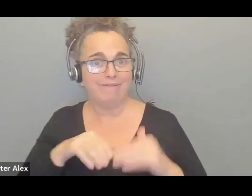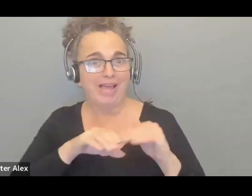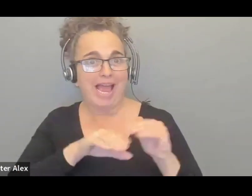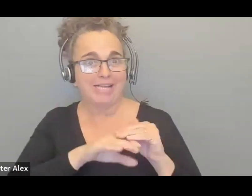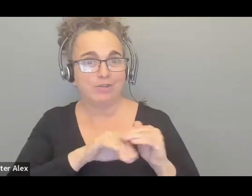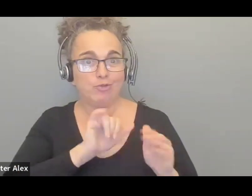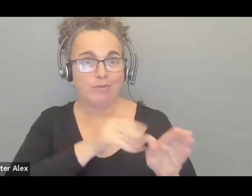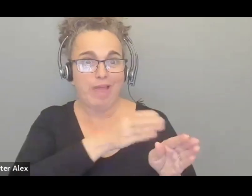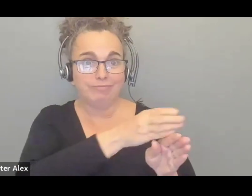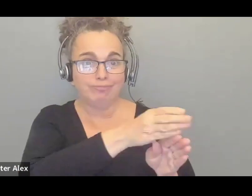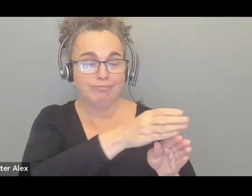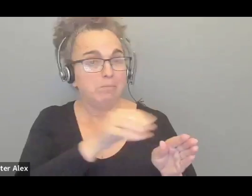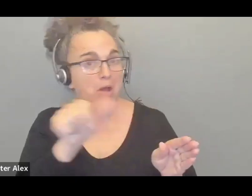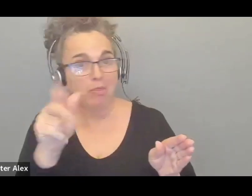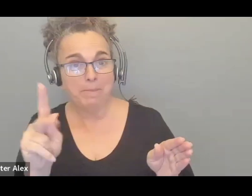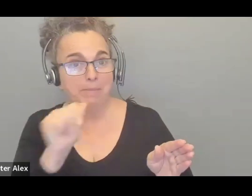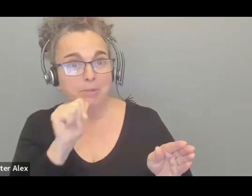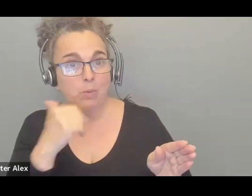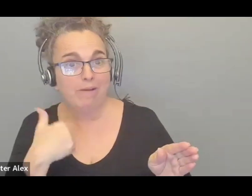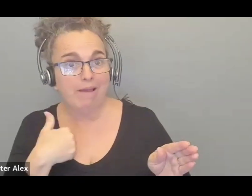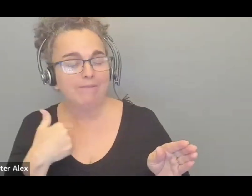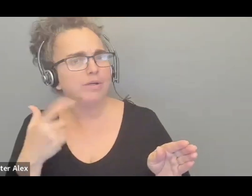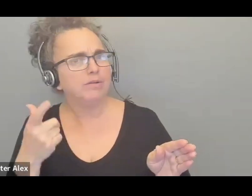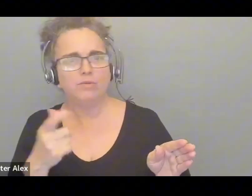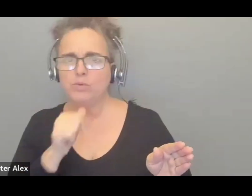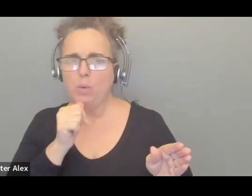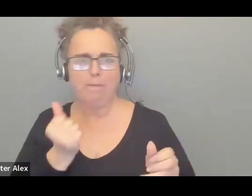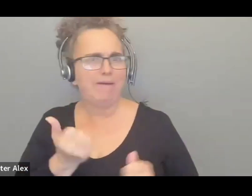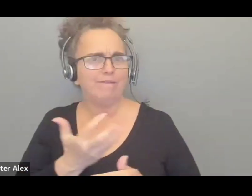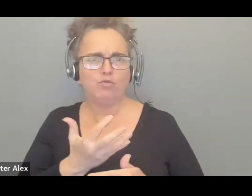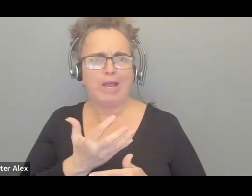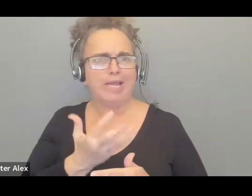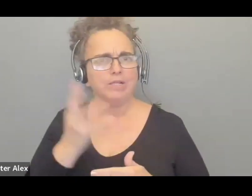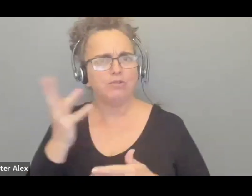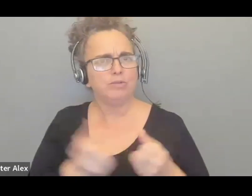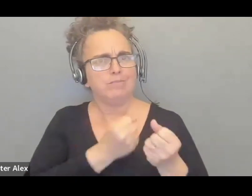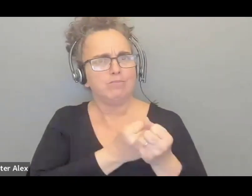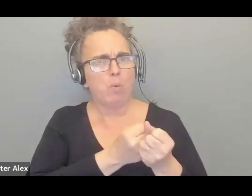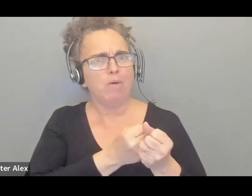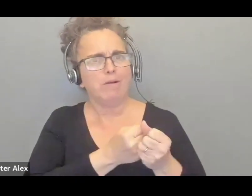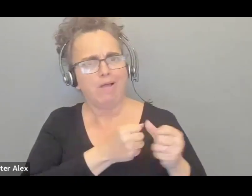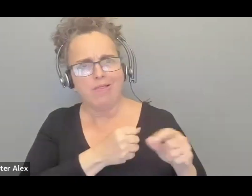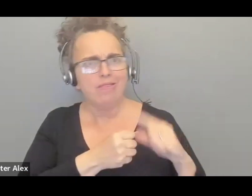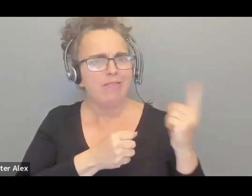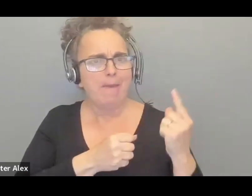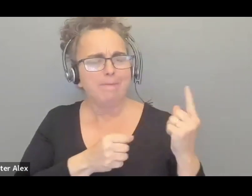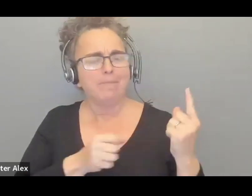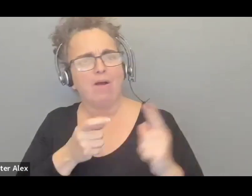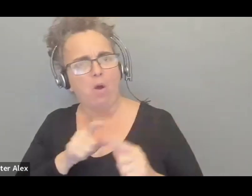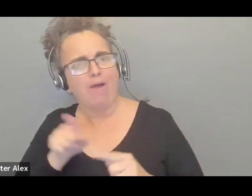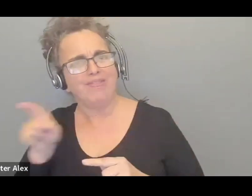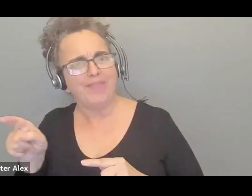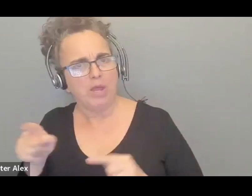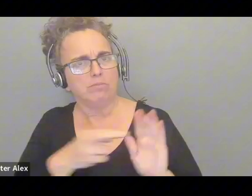don't be afraid to use your voice on their behalf. And I can give an example of that.